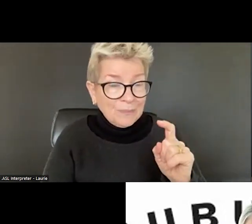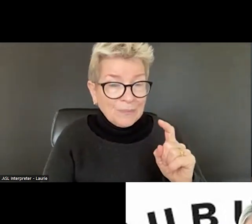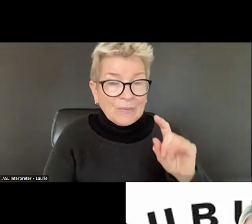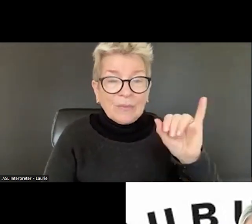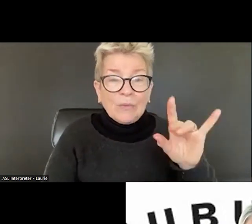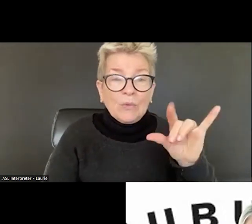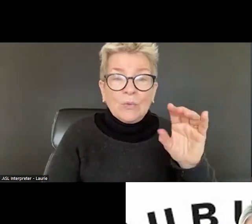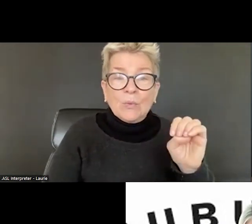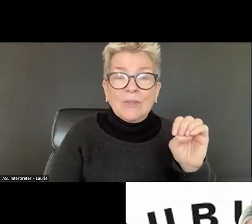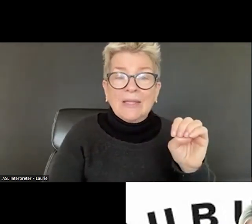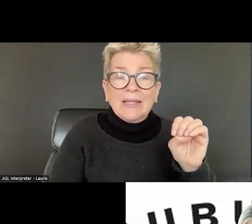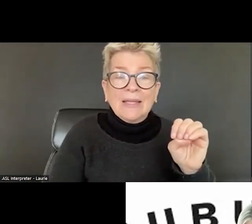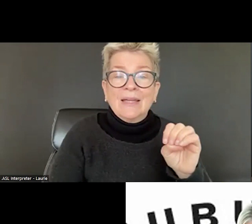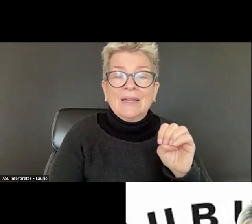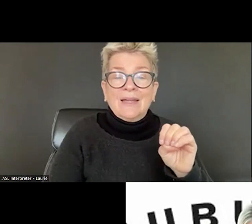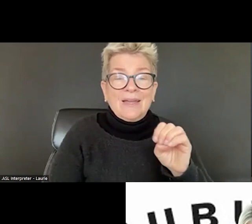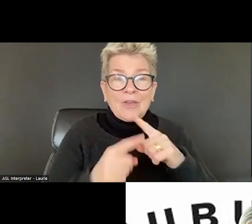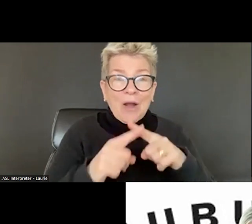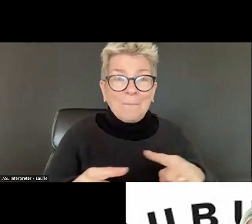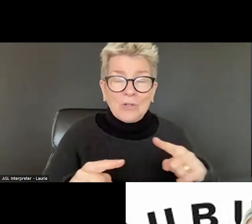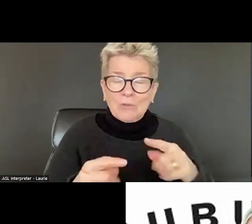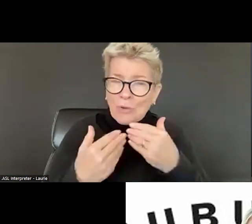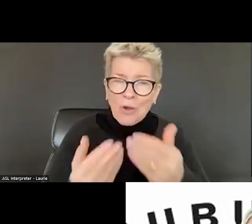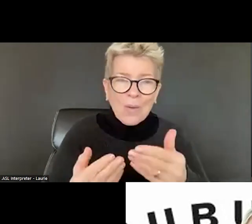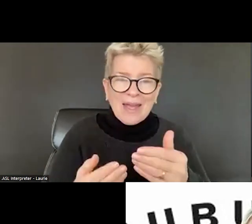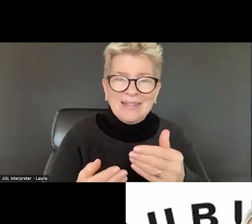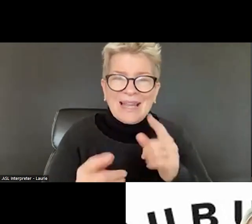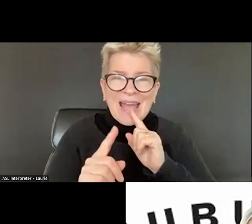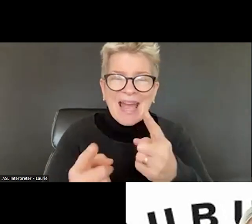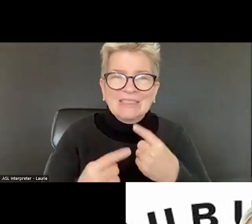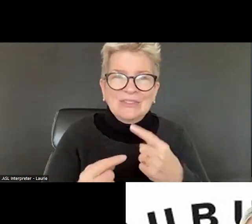I'm going to go ahead and let you go first on that one if you don't mind I think it's really